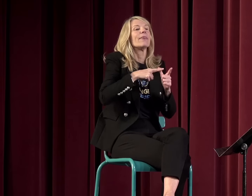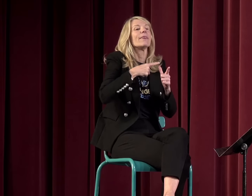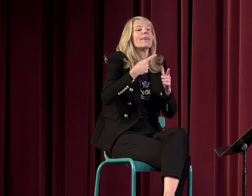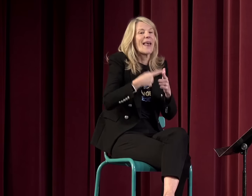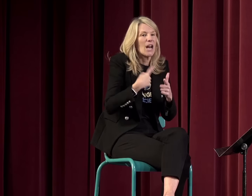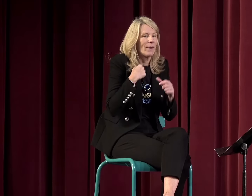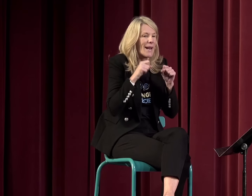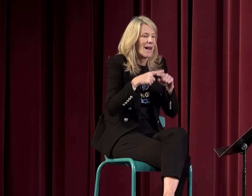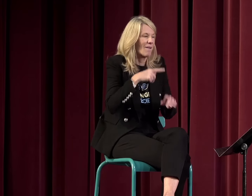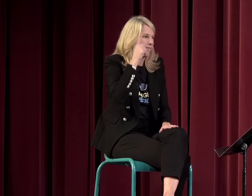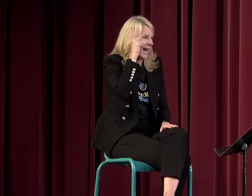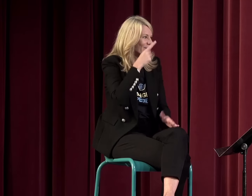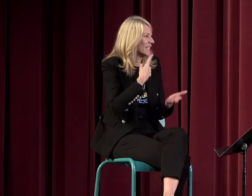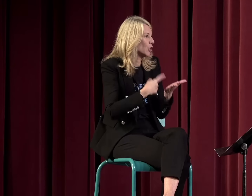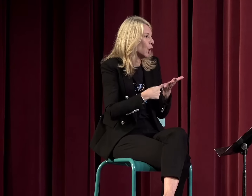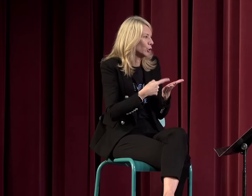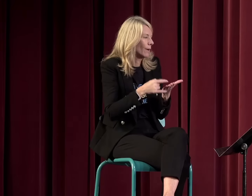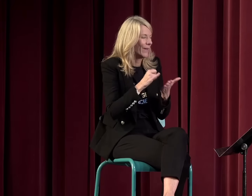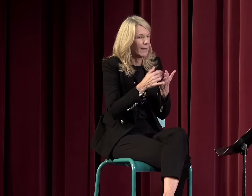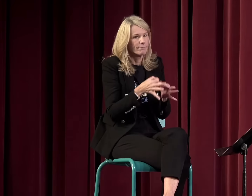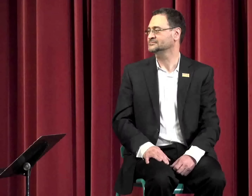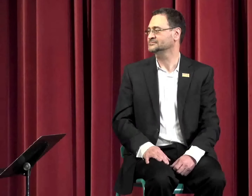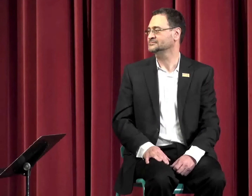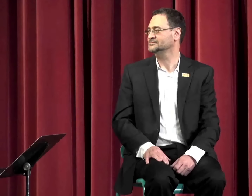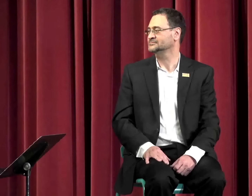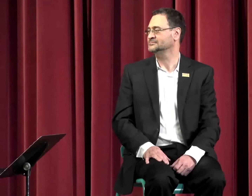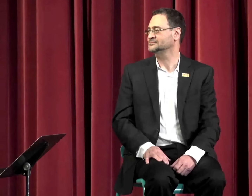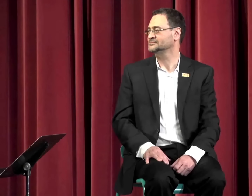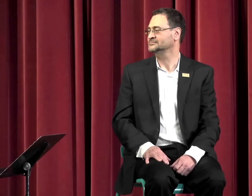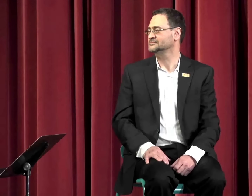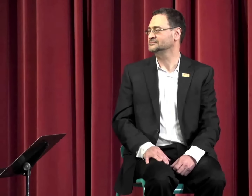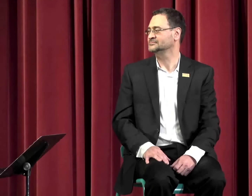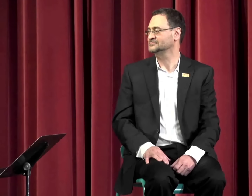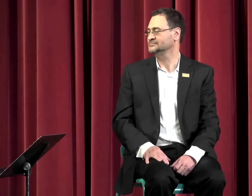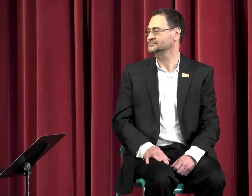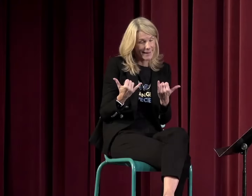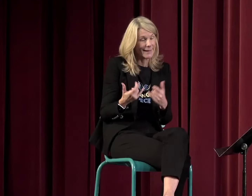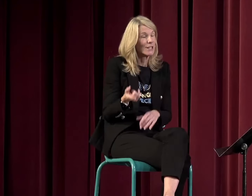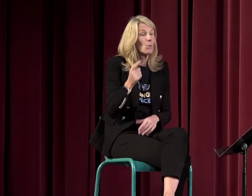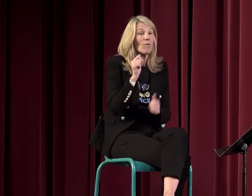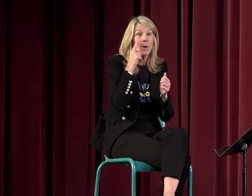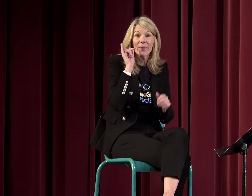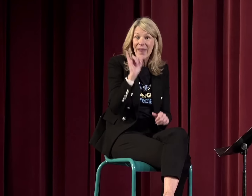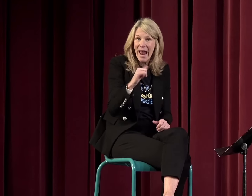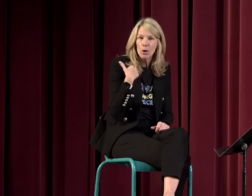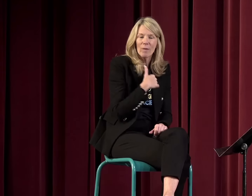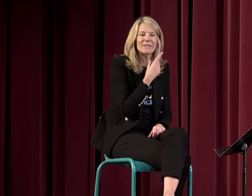And then to be able to have philosophical discussion, I think that's important of this topic what we're looking to do.